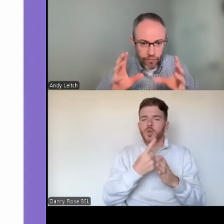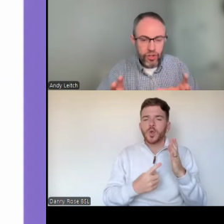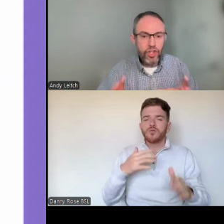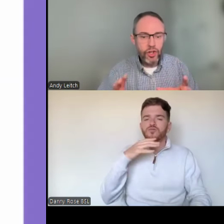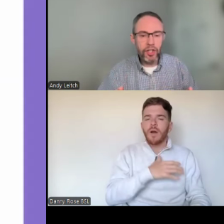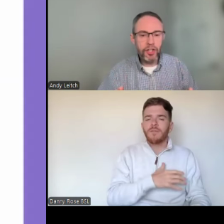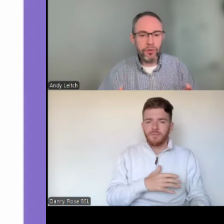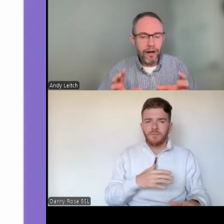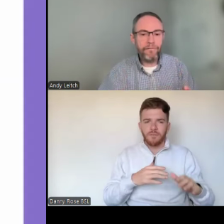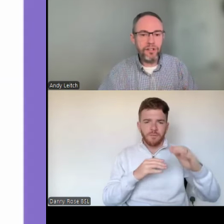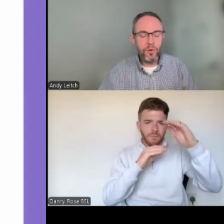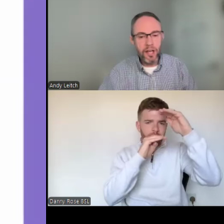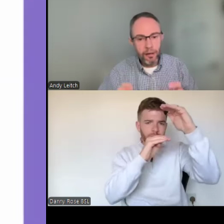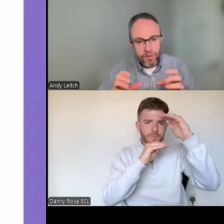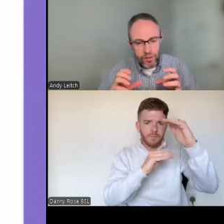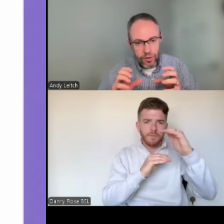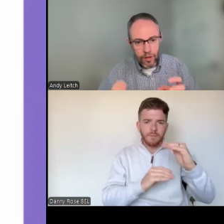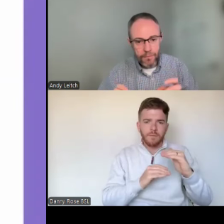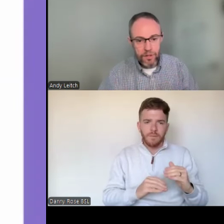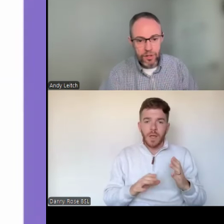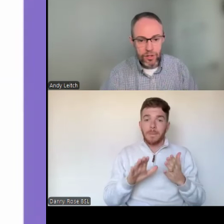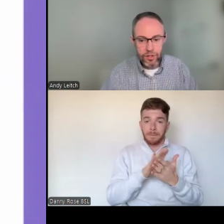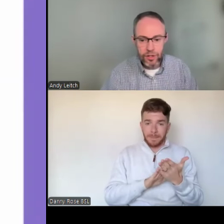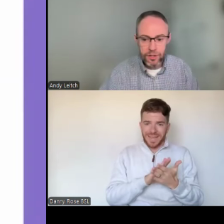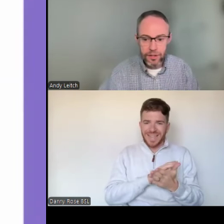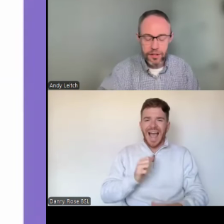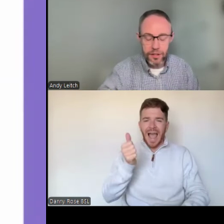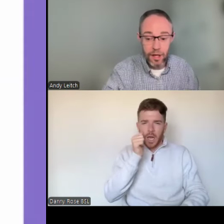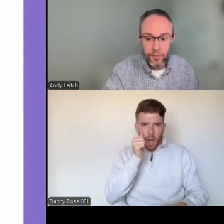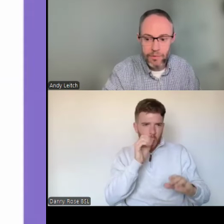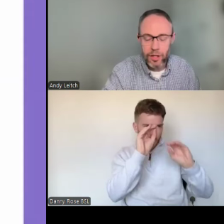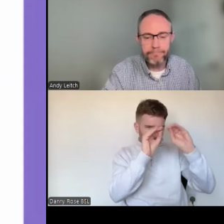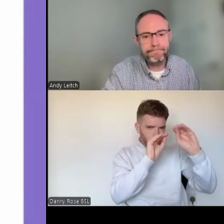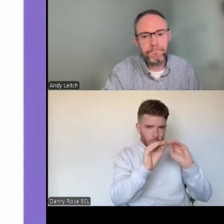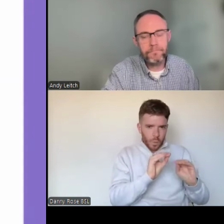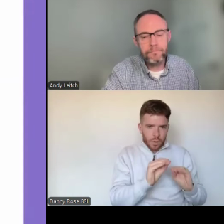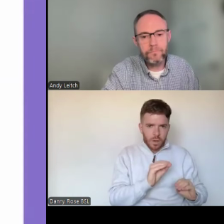I've got a structural reference when I come to design a website.